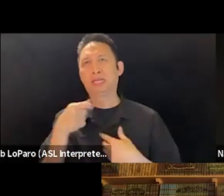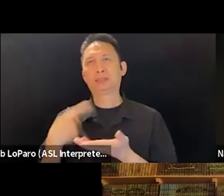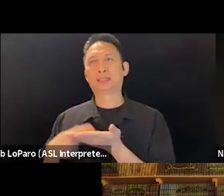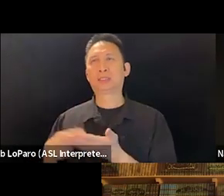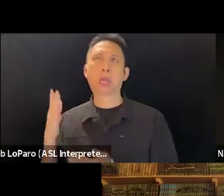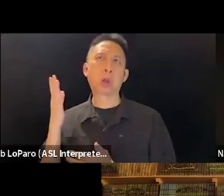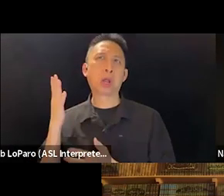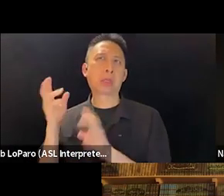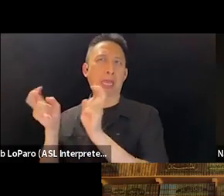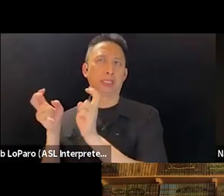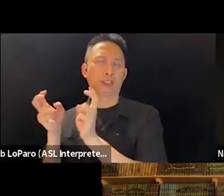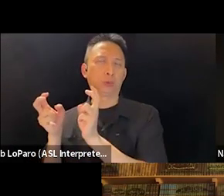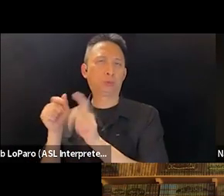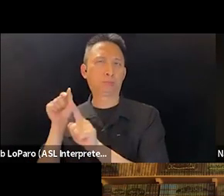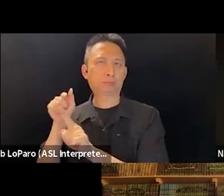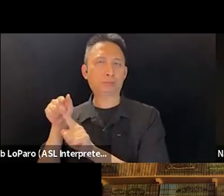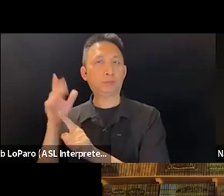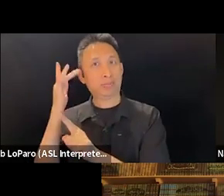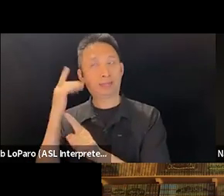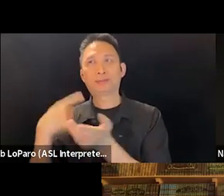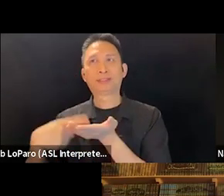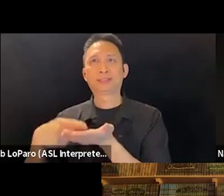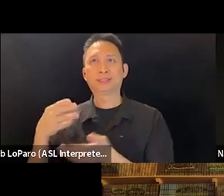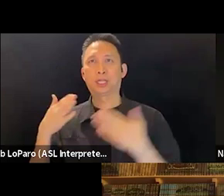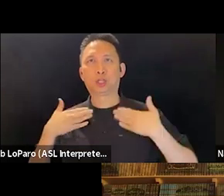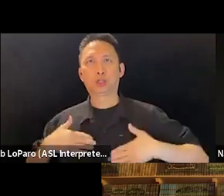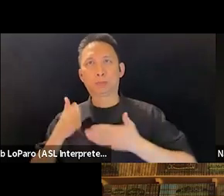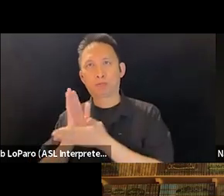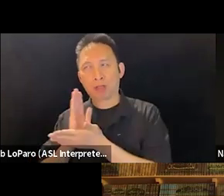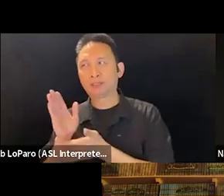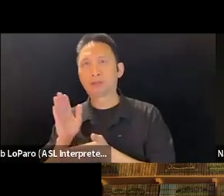Because when you are speaking about human rights, all the issues are important.